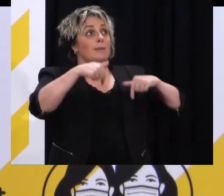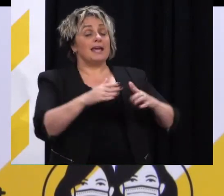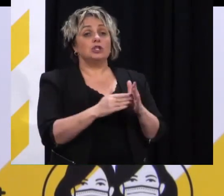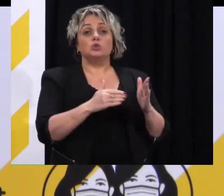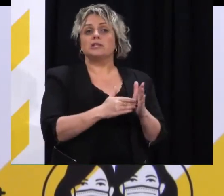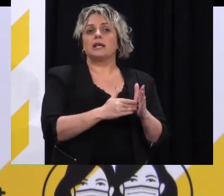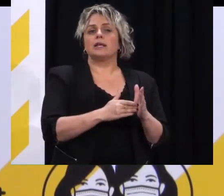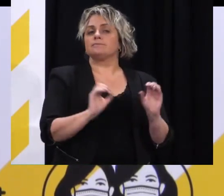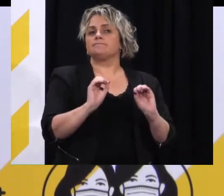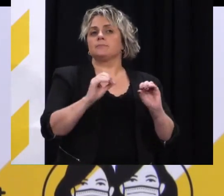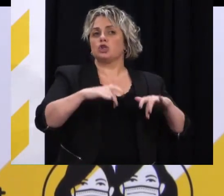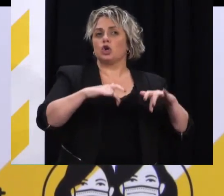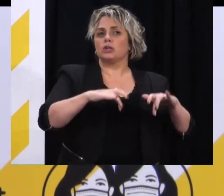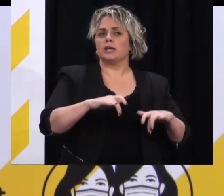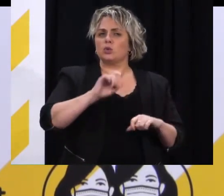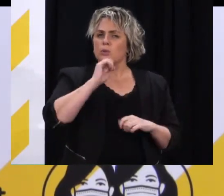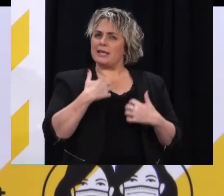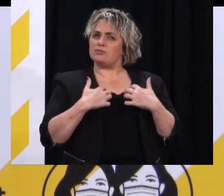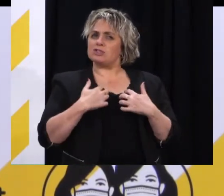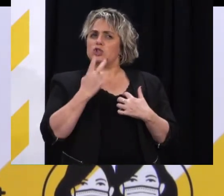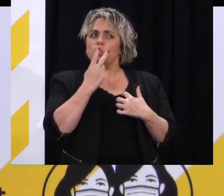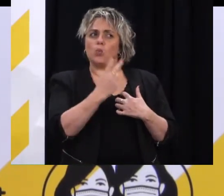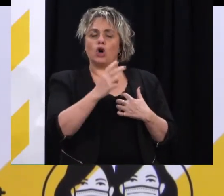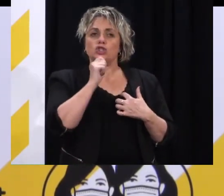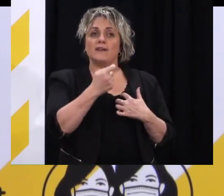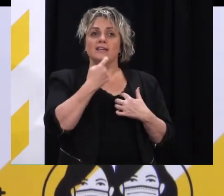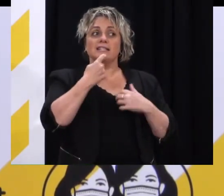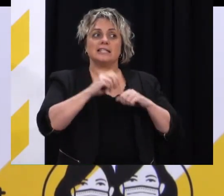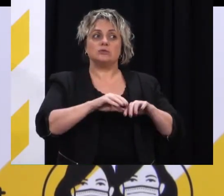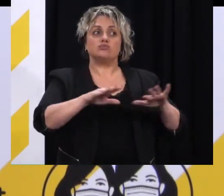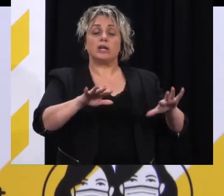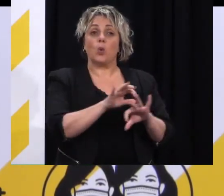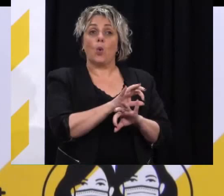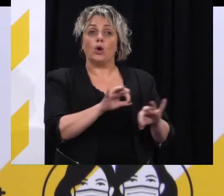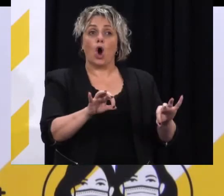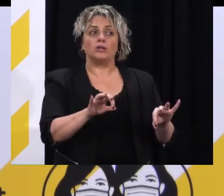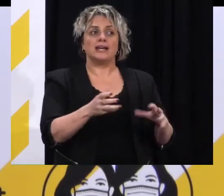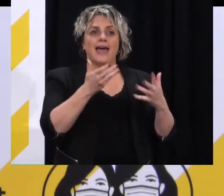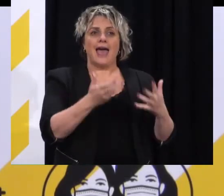and also, potentially, some vaccine escape but it is not